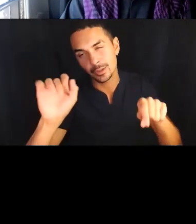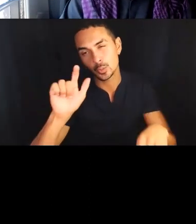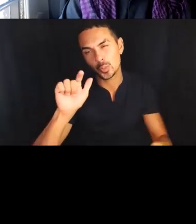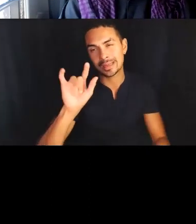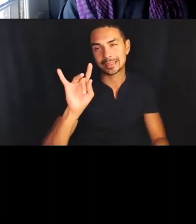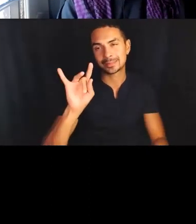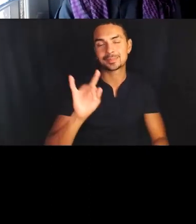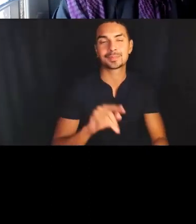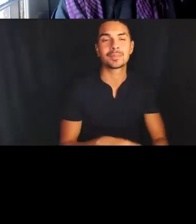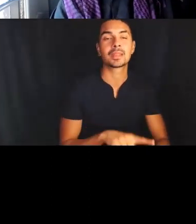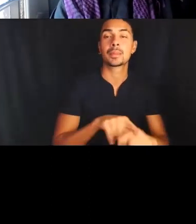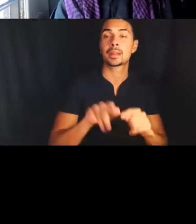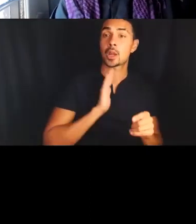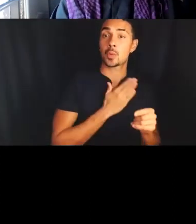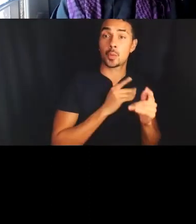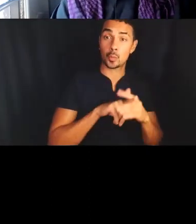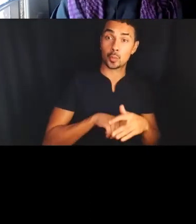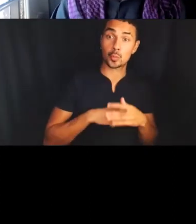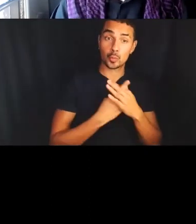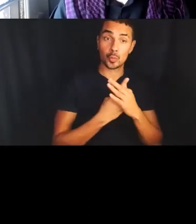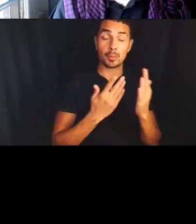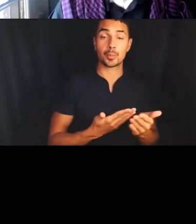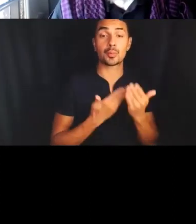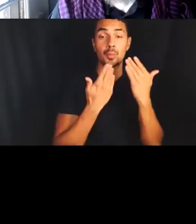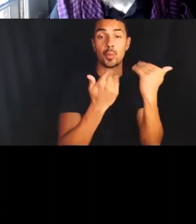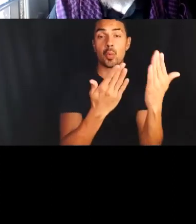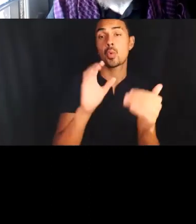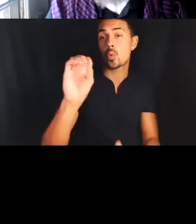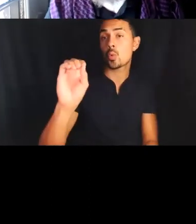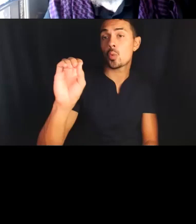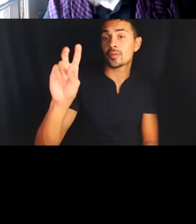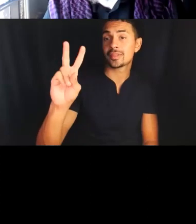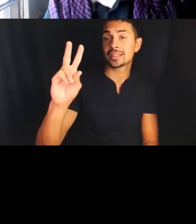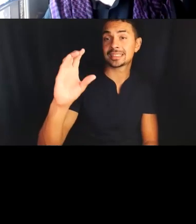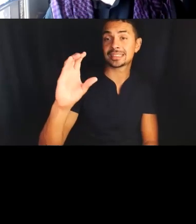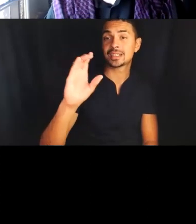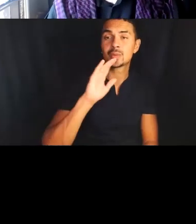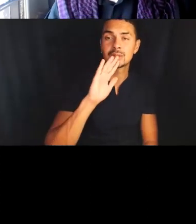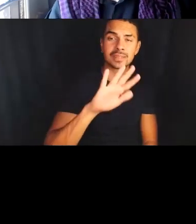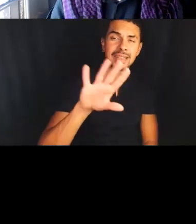from our original proposal that we made to OVC, which I think had maybe eight or nine.